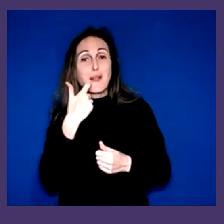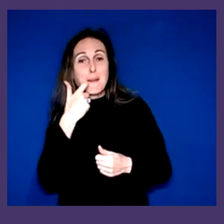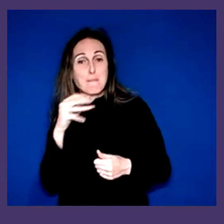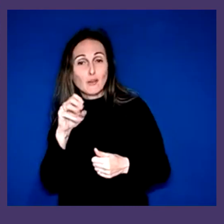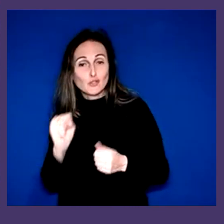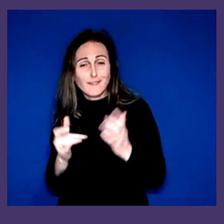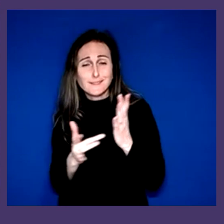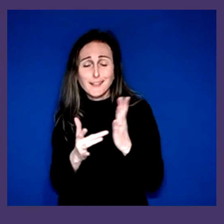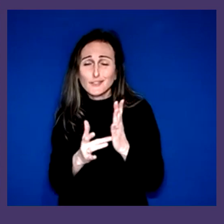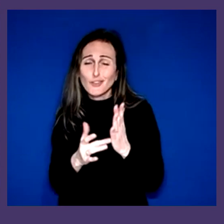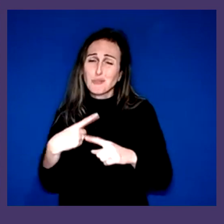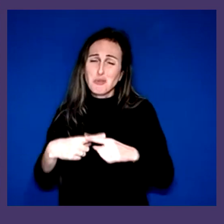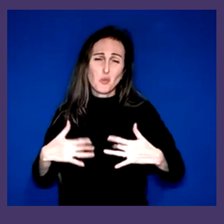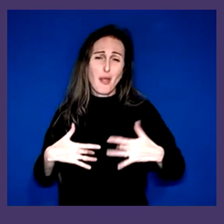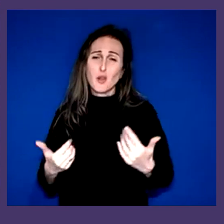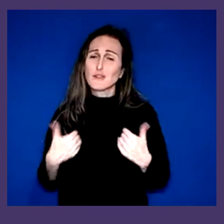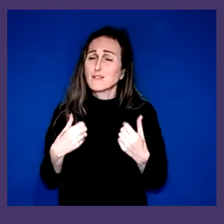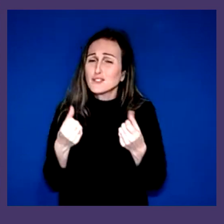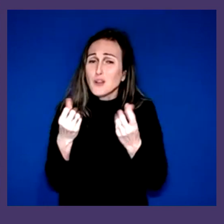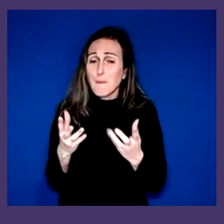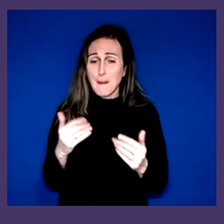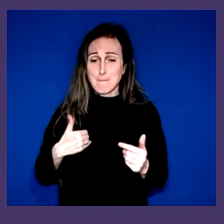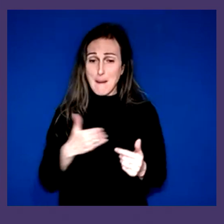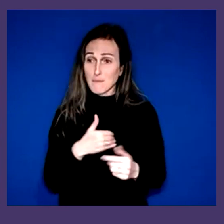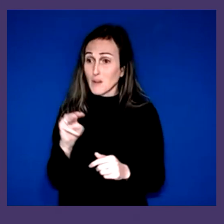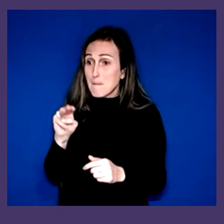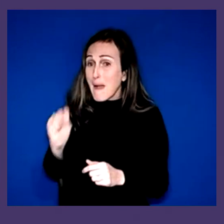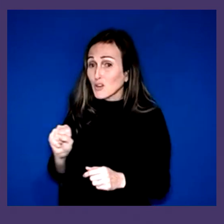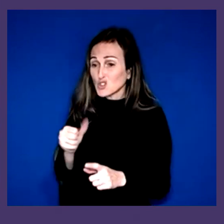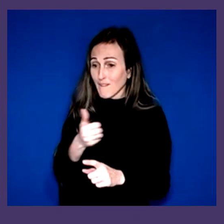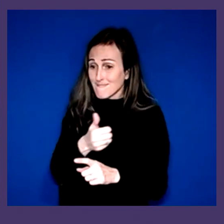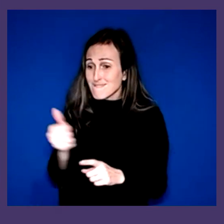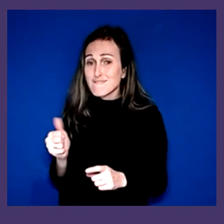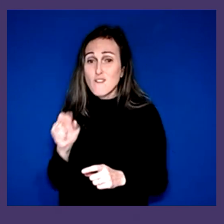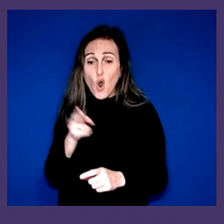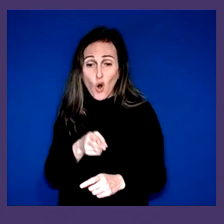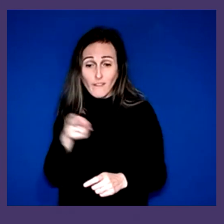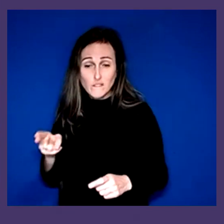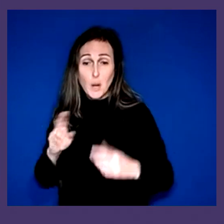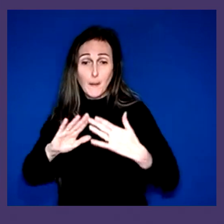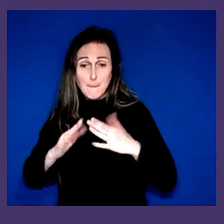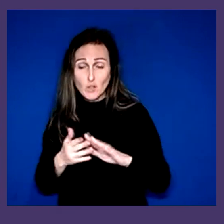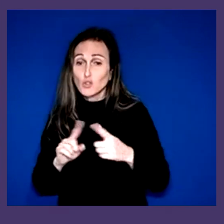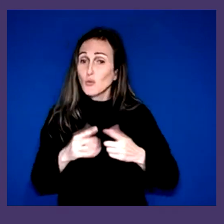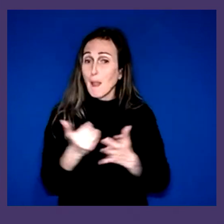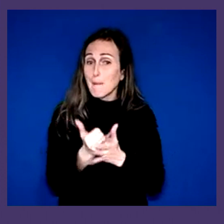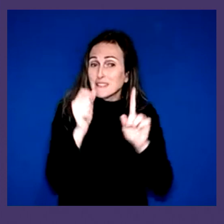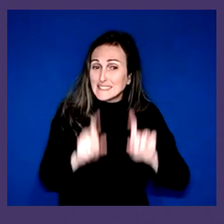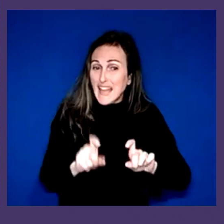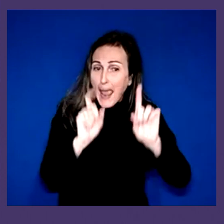Microsoft's hard-of-hearing community helping test and give feedback as our engineering teams work to bring this experience to customers.